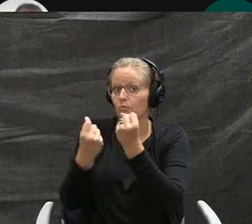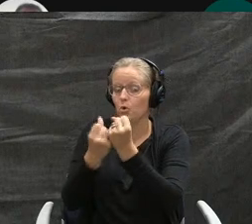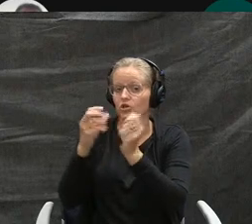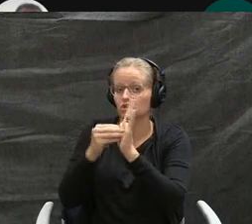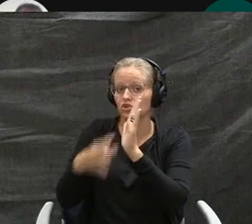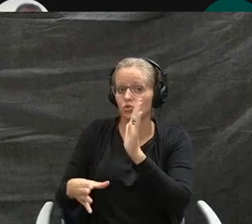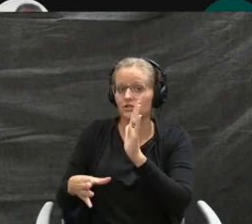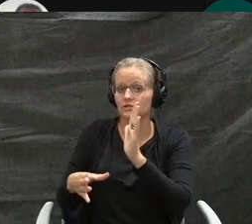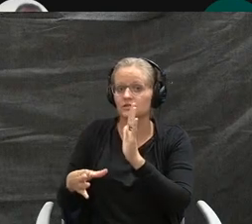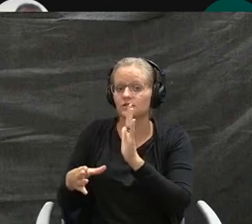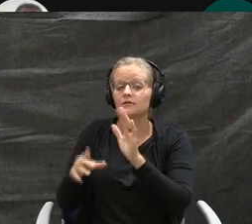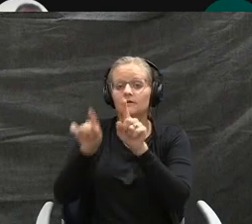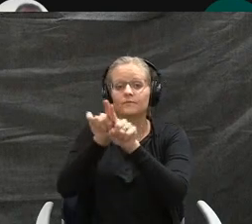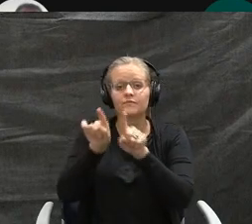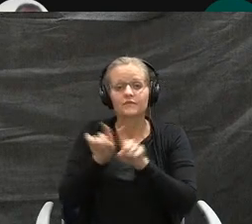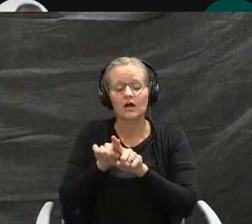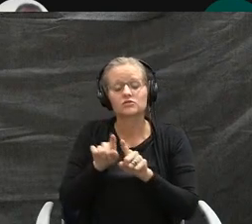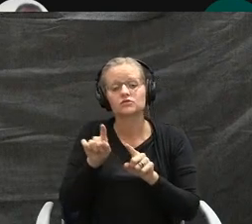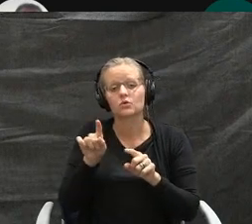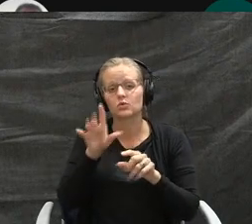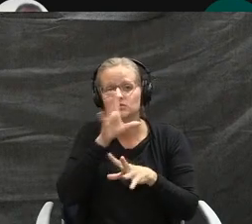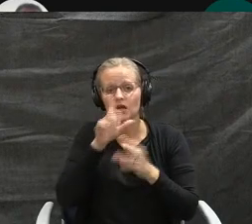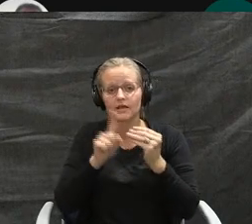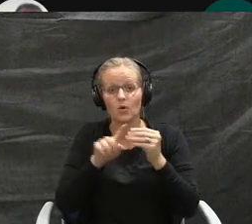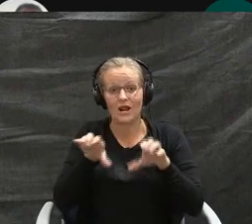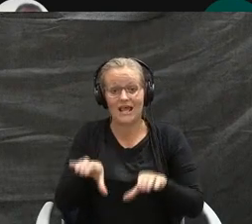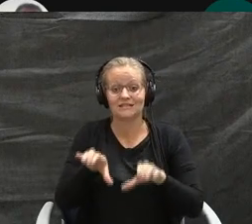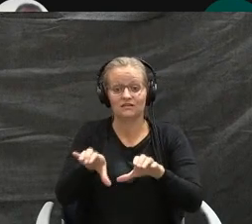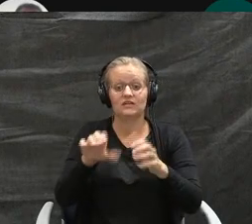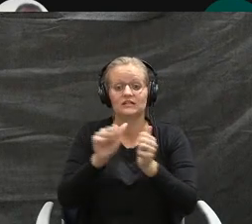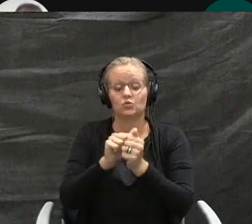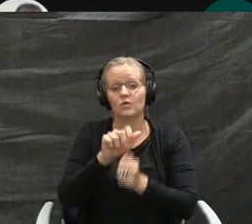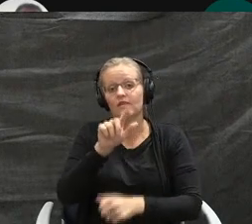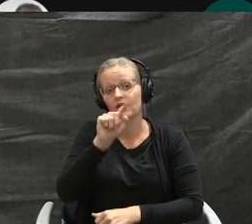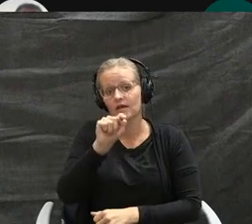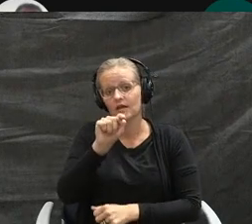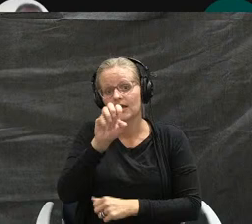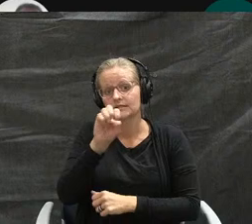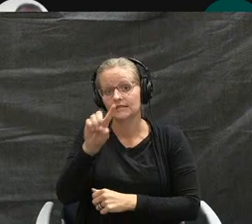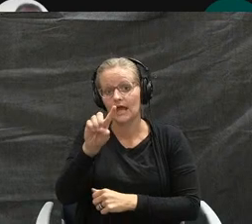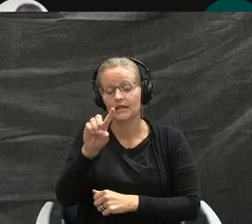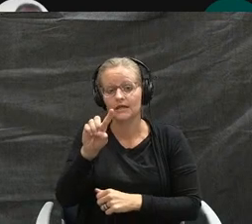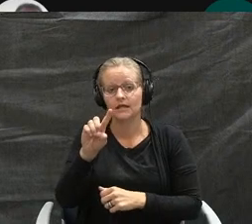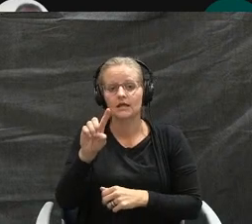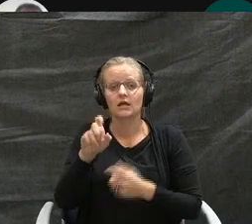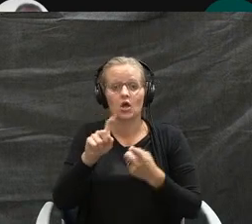activities lens. But with Ted Schultz and again how do we make sure that happens? Because we look at connectivity. One of the